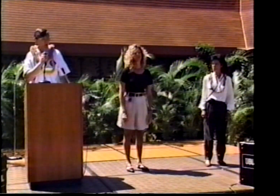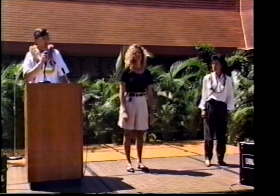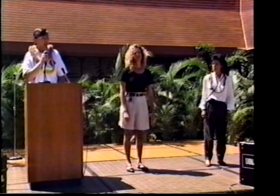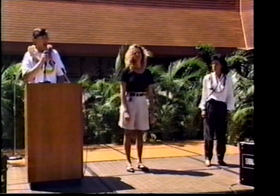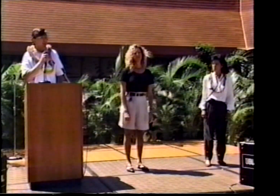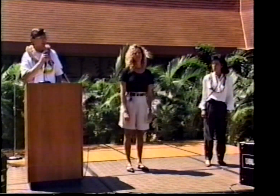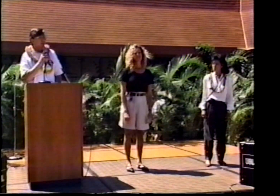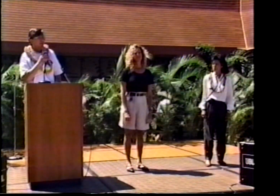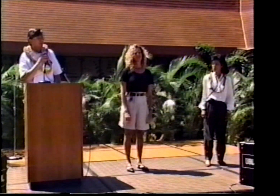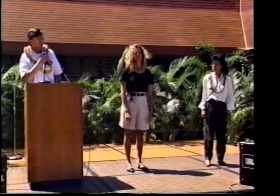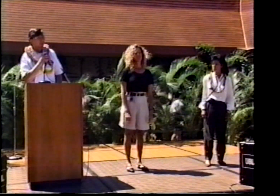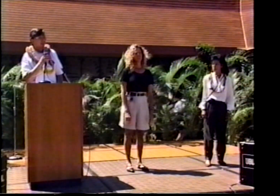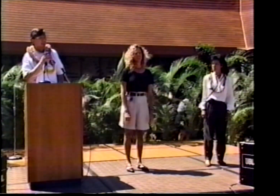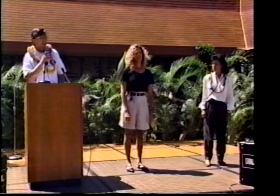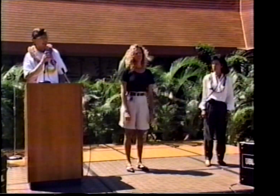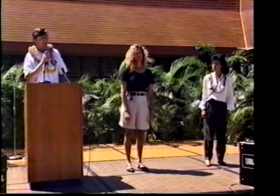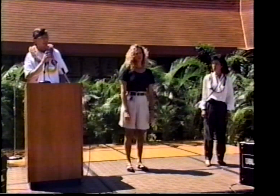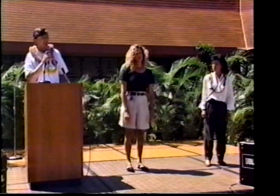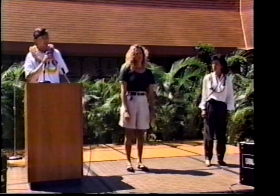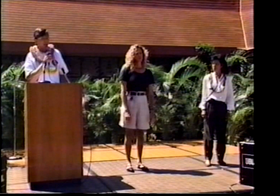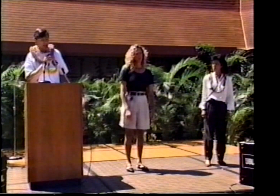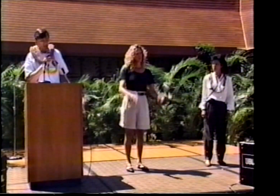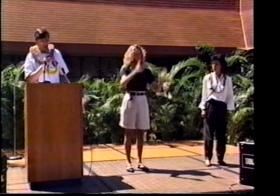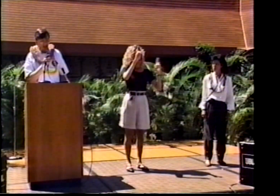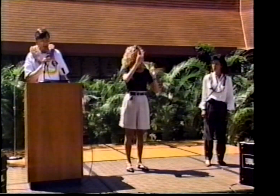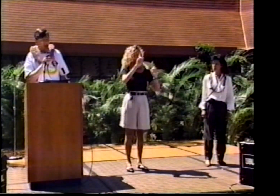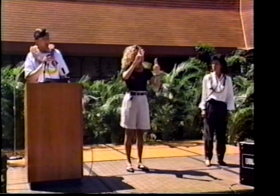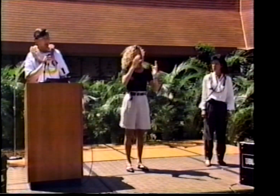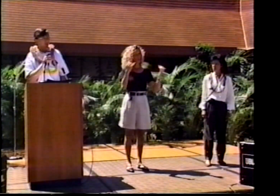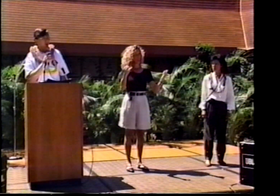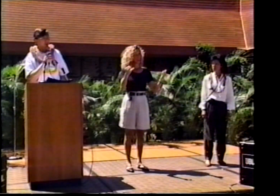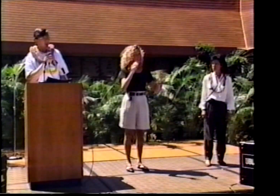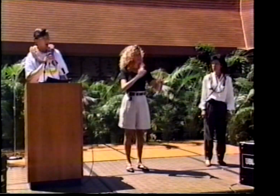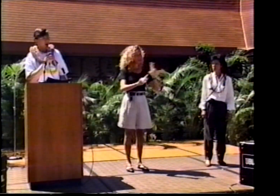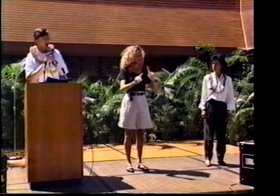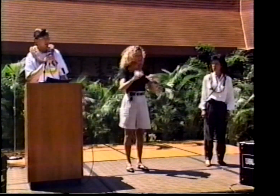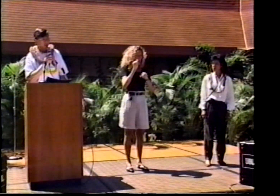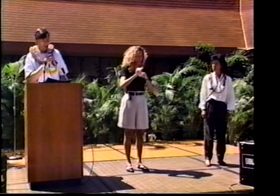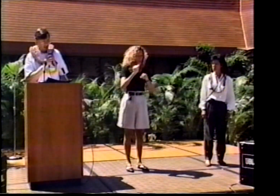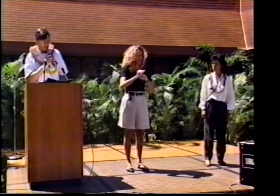In order to honor today’s festival and the people that have worked so hard to make it